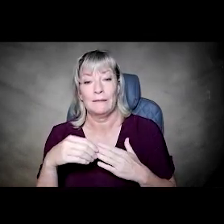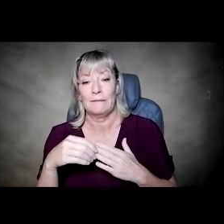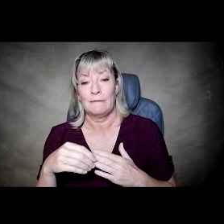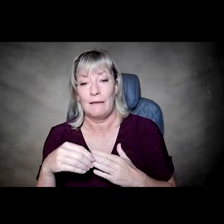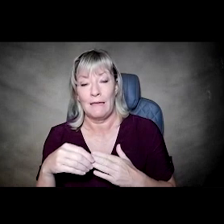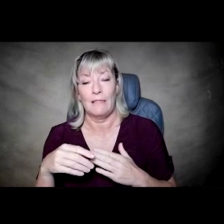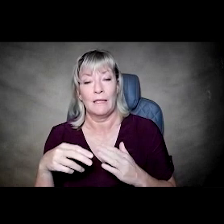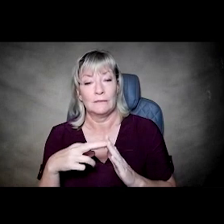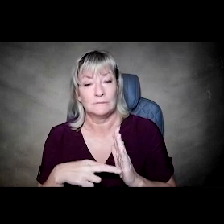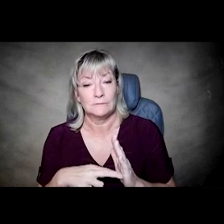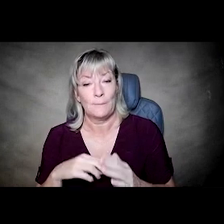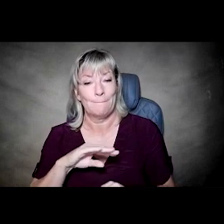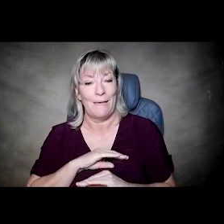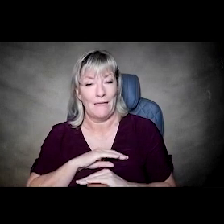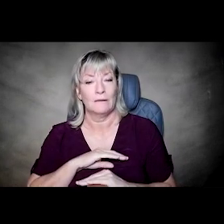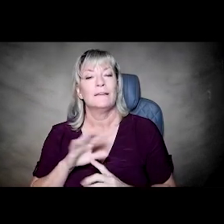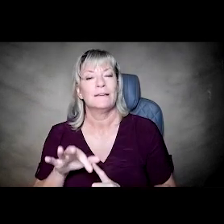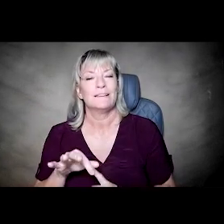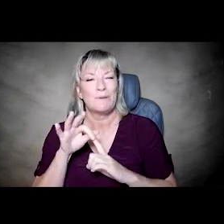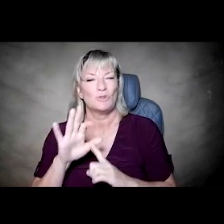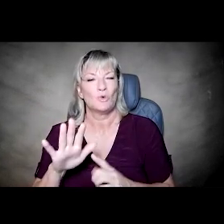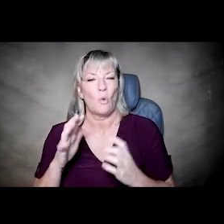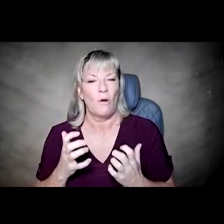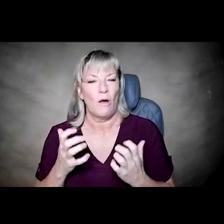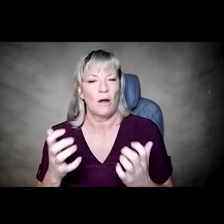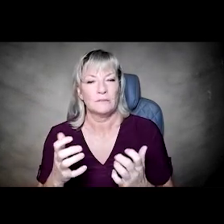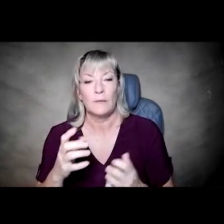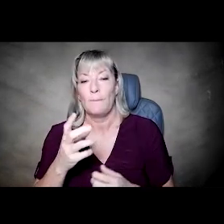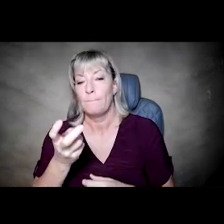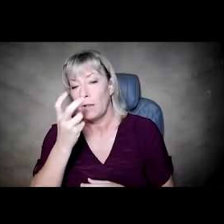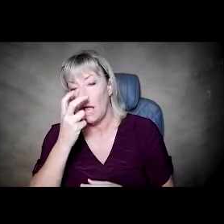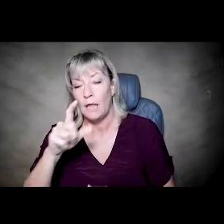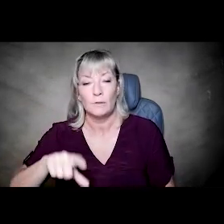guidelines were met (especially given your audience of blind,